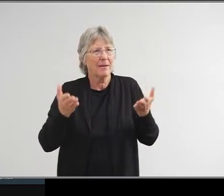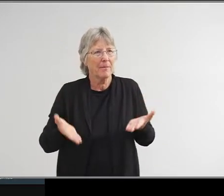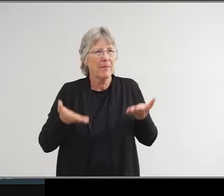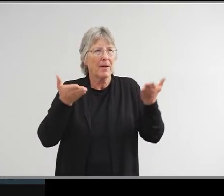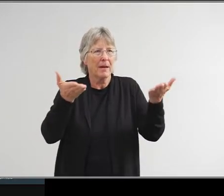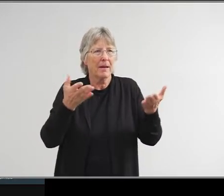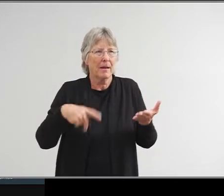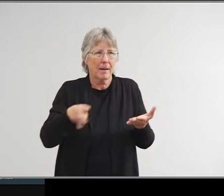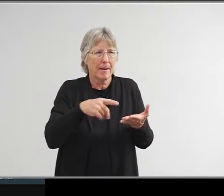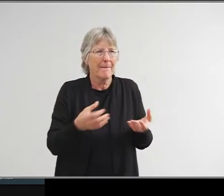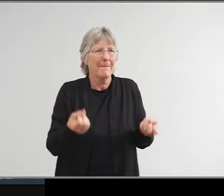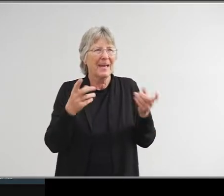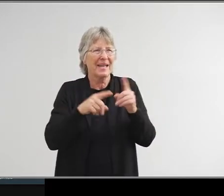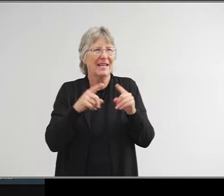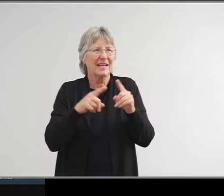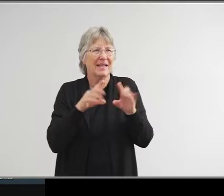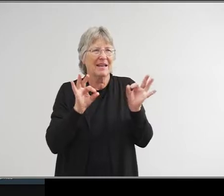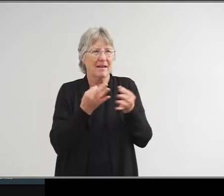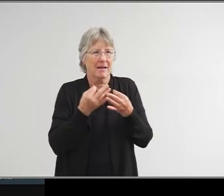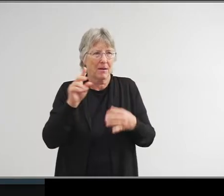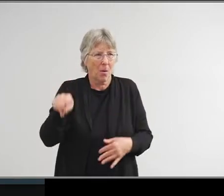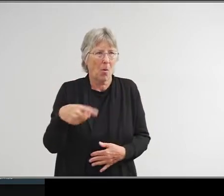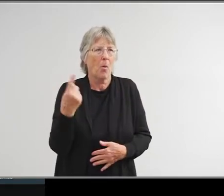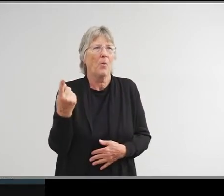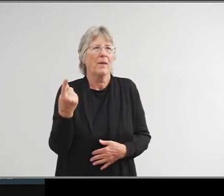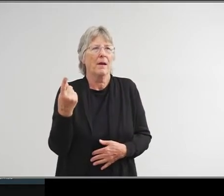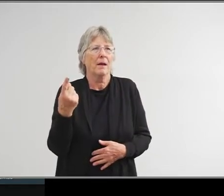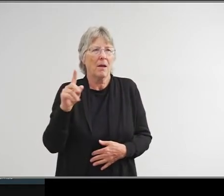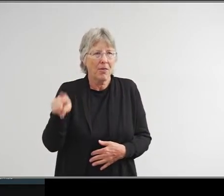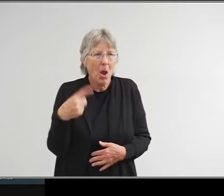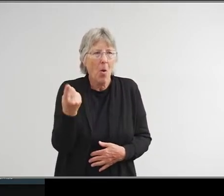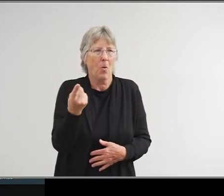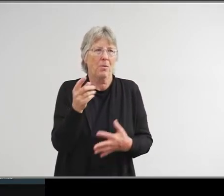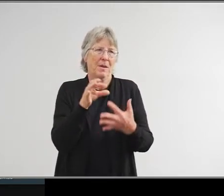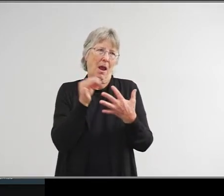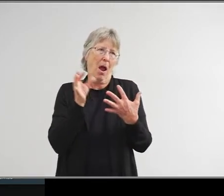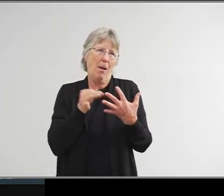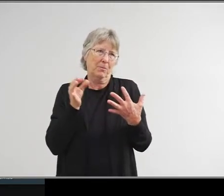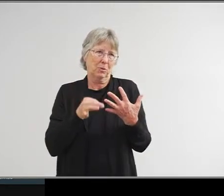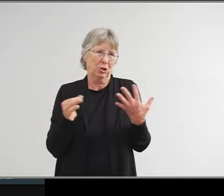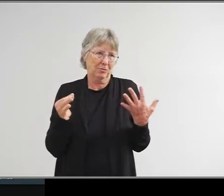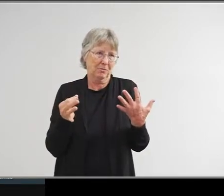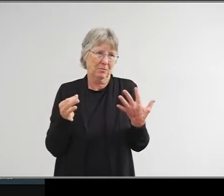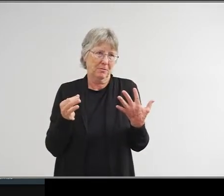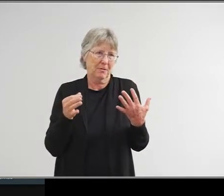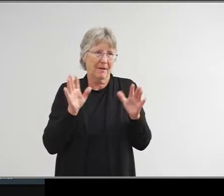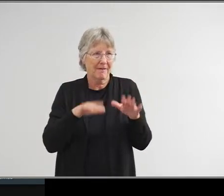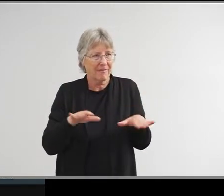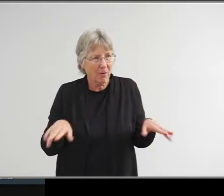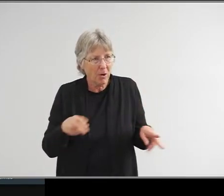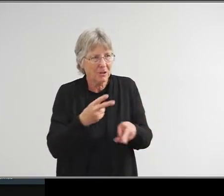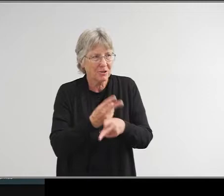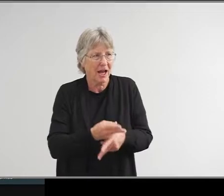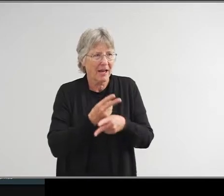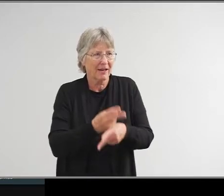for many families the only right for childcare and education.